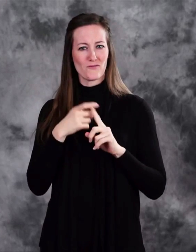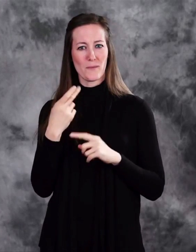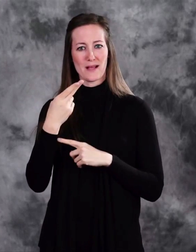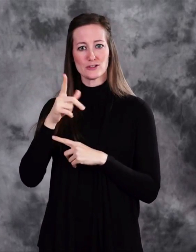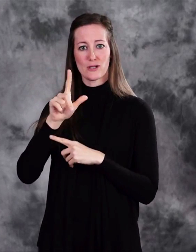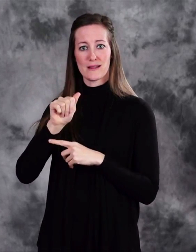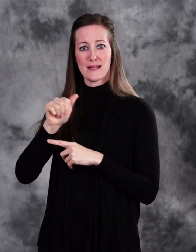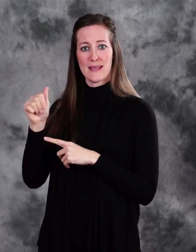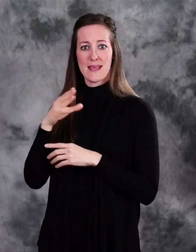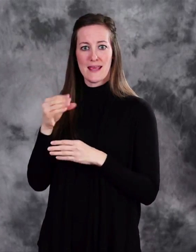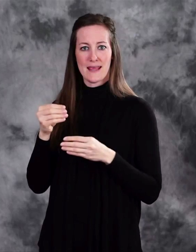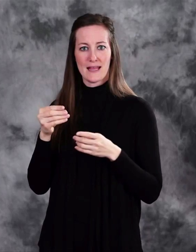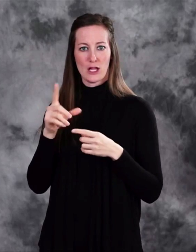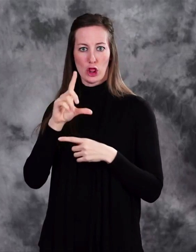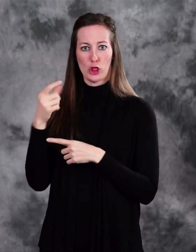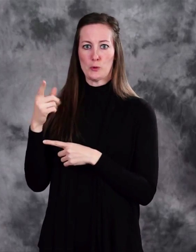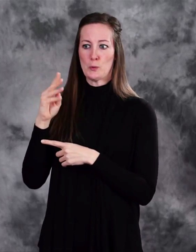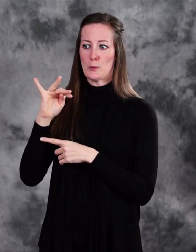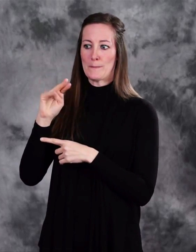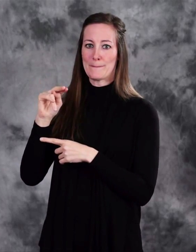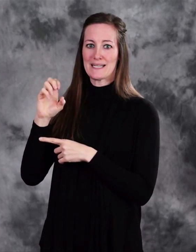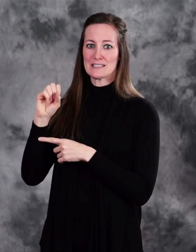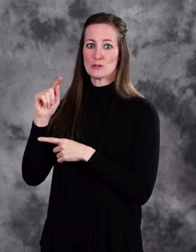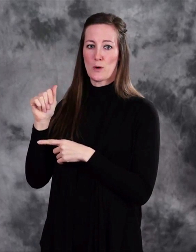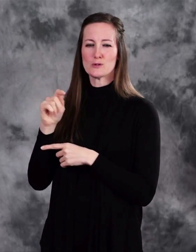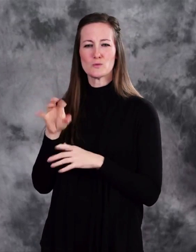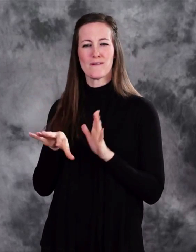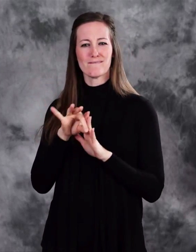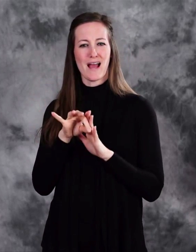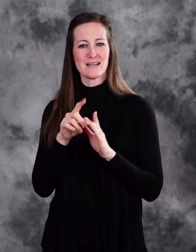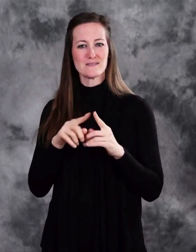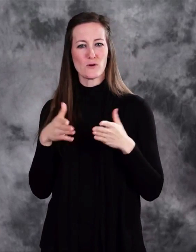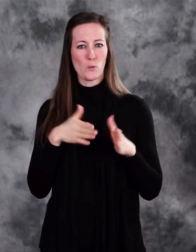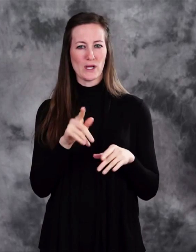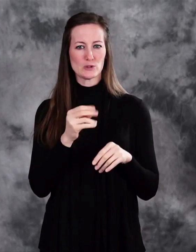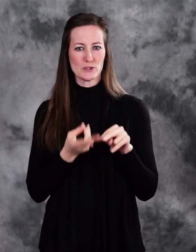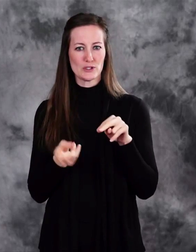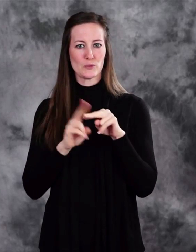from HLAA and Loop Minnesota to find a different way